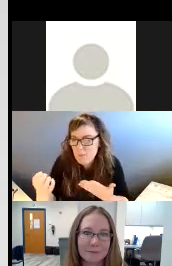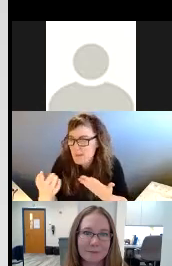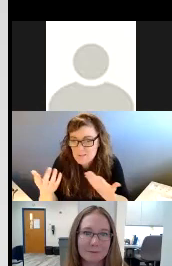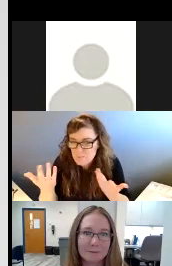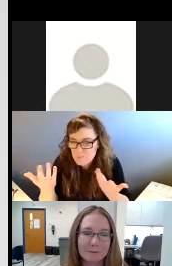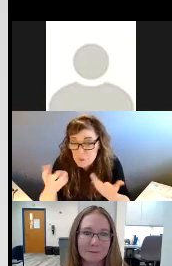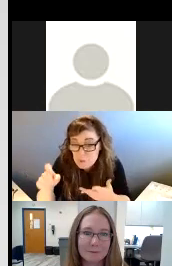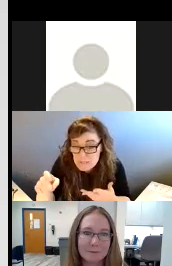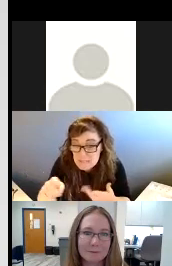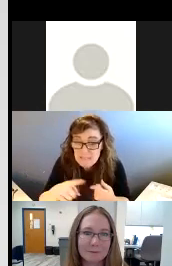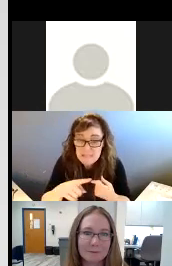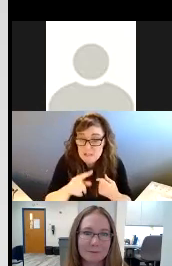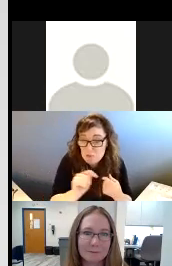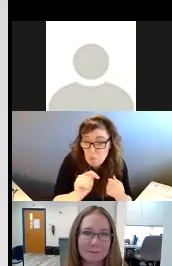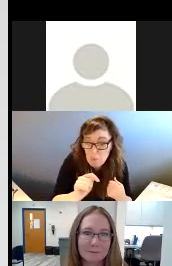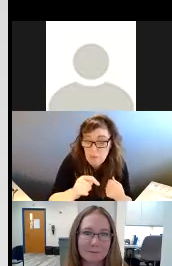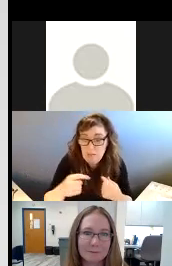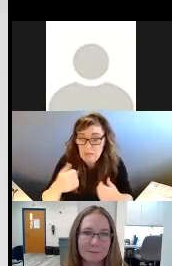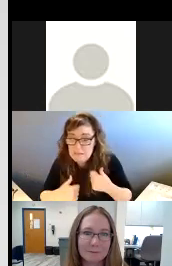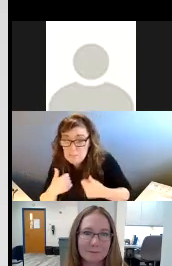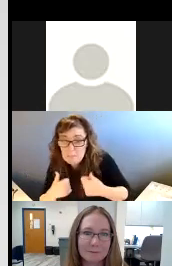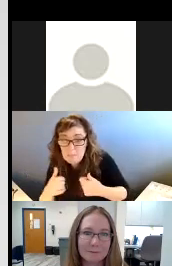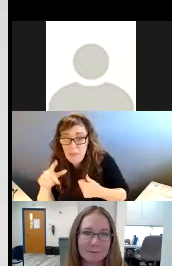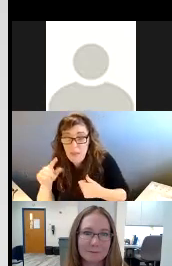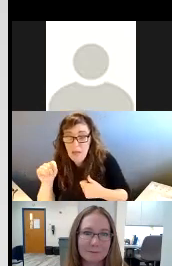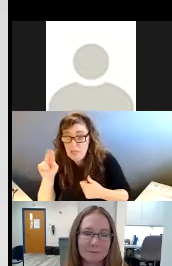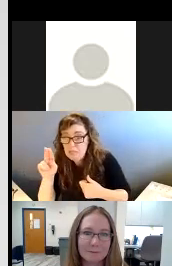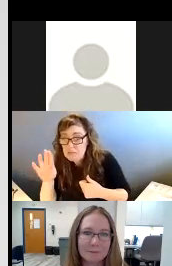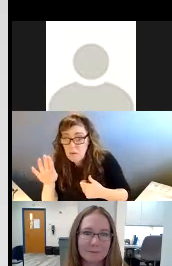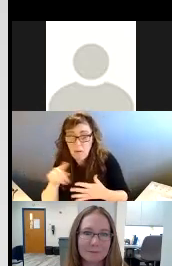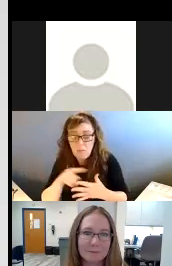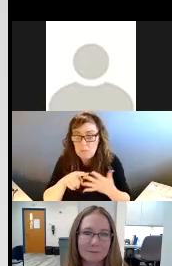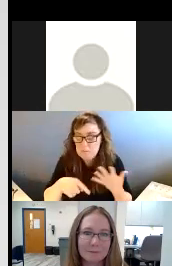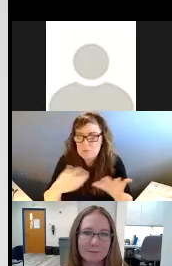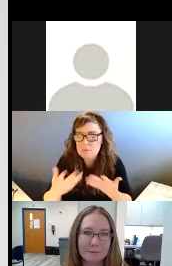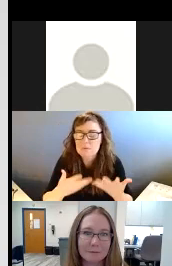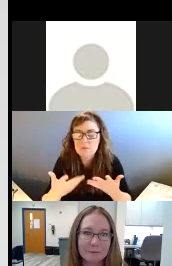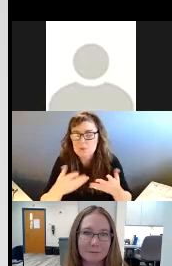WE CAN SEE HOW THAT IS GOING TO WORK IN THAT ENVIRONMENT AND PROVIDE THE BEST RECOMMENDATIONS.